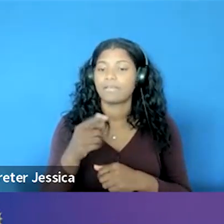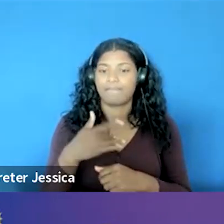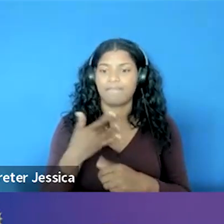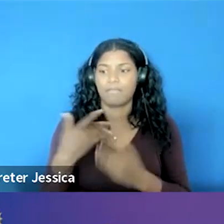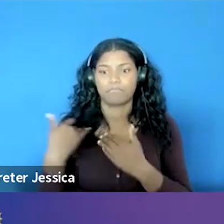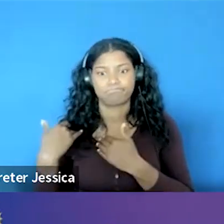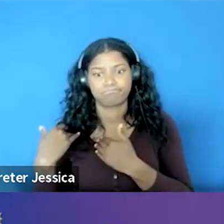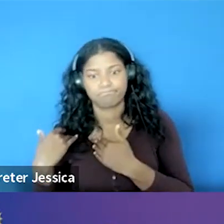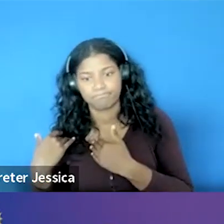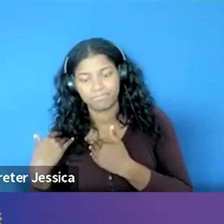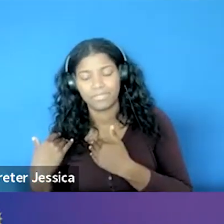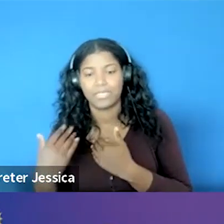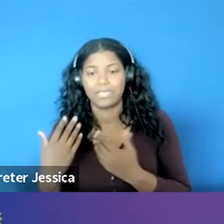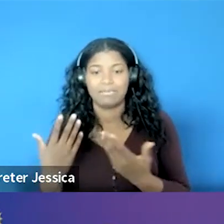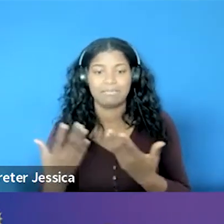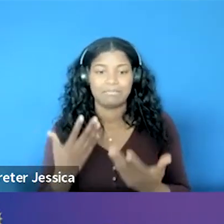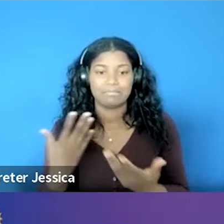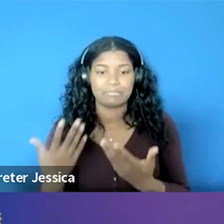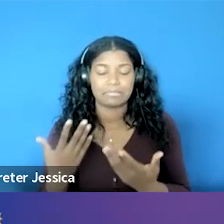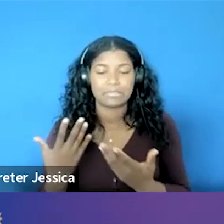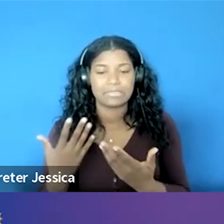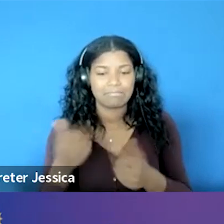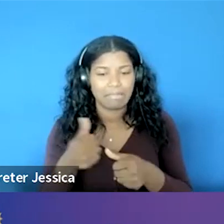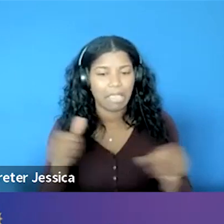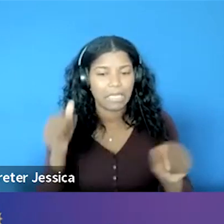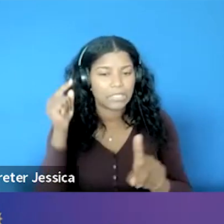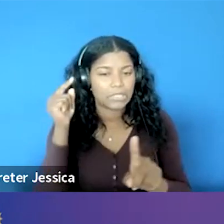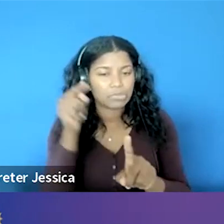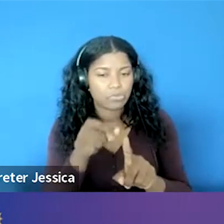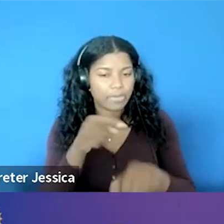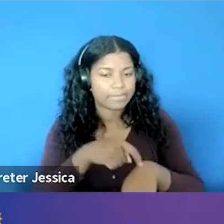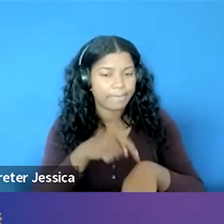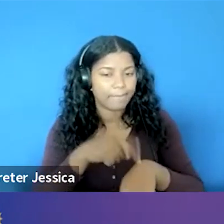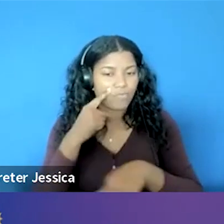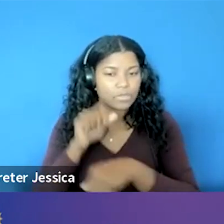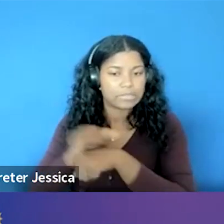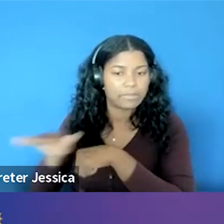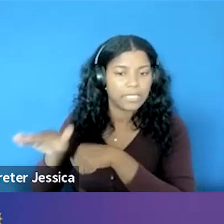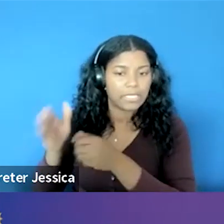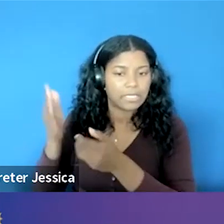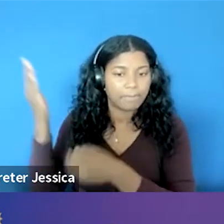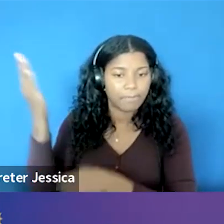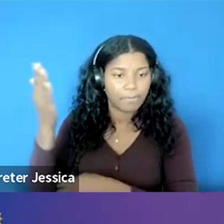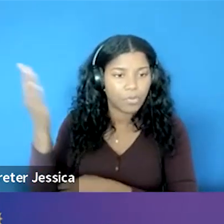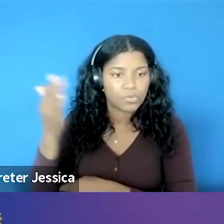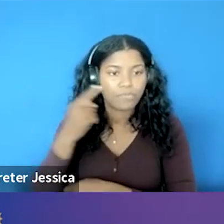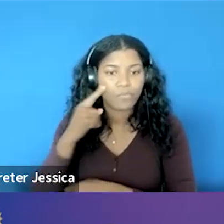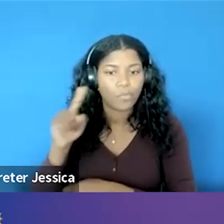Is there any target times for submitting proposals to programs with no deadlines?